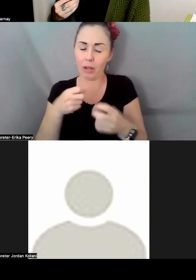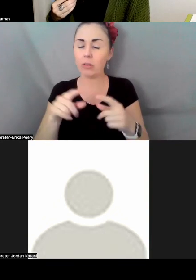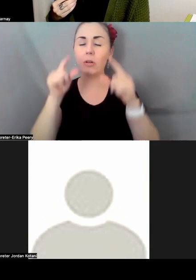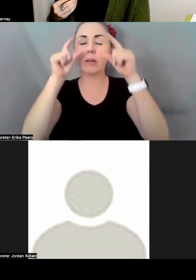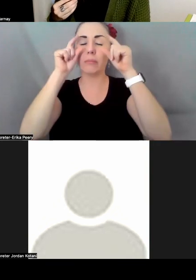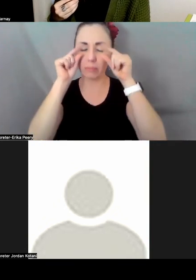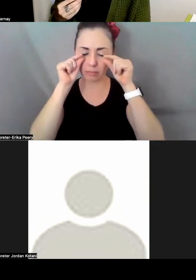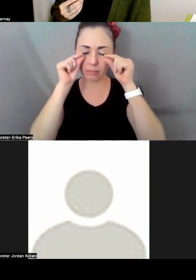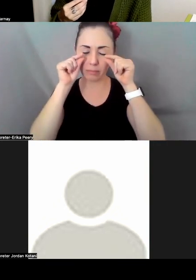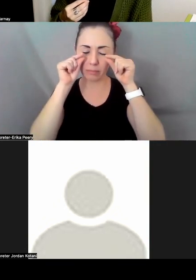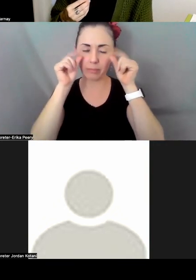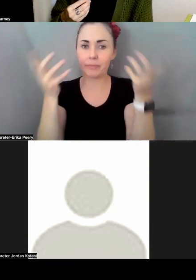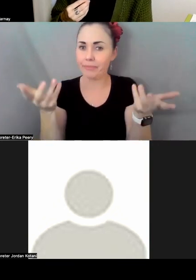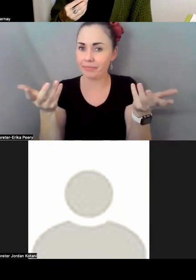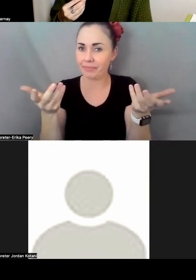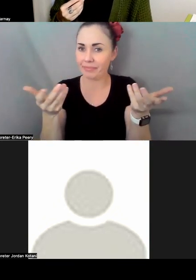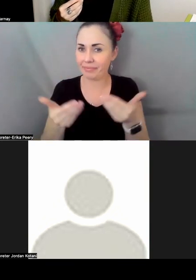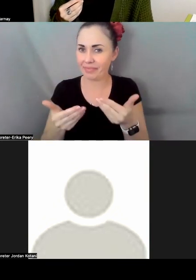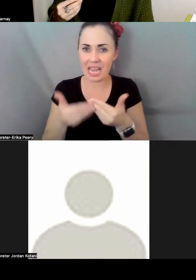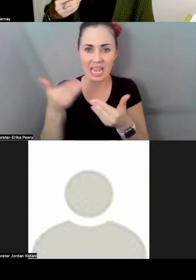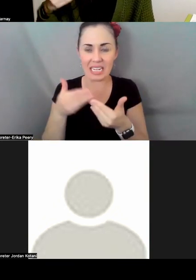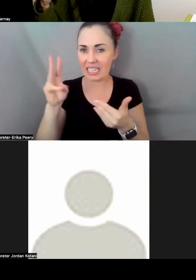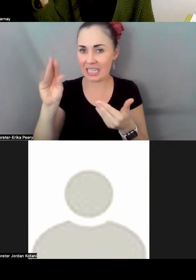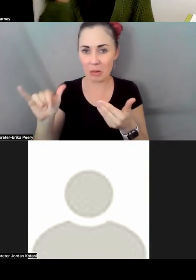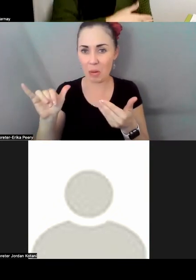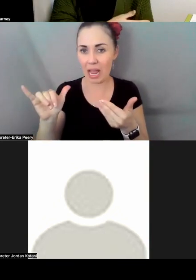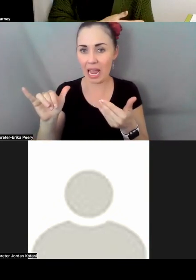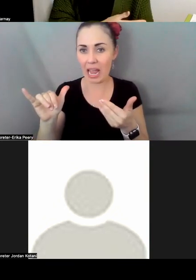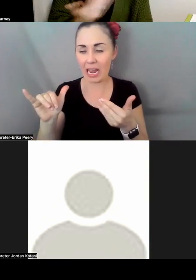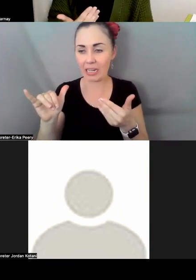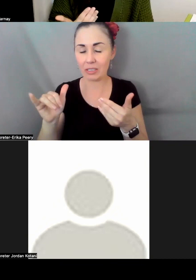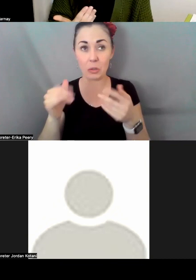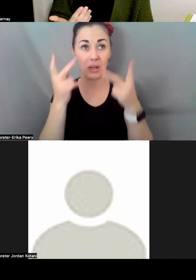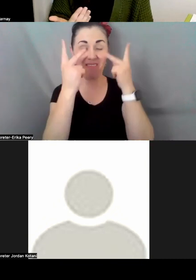for a little bit. One of the easiest ways to get rid of visual stimulation, close your eyes,